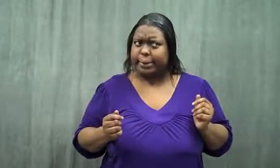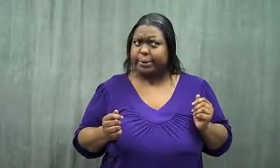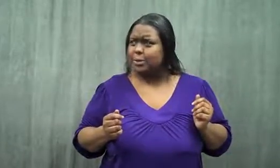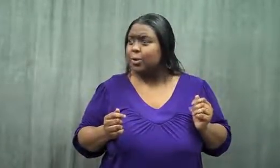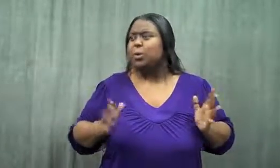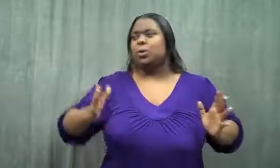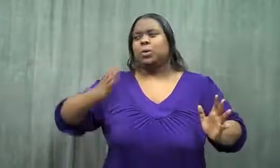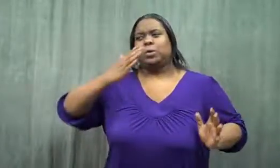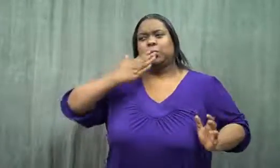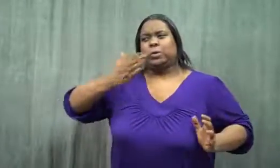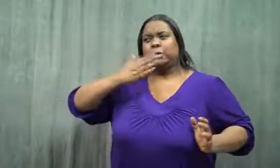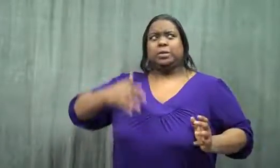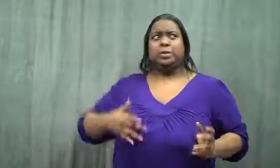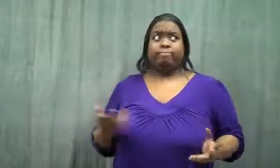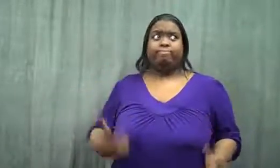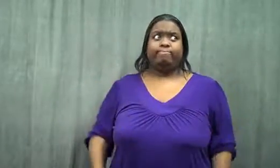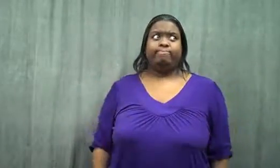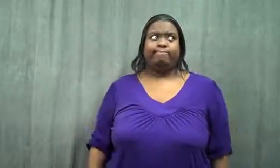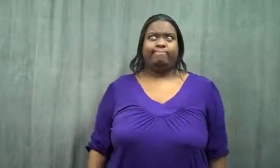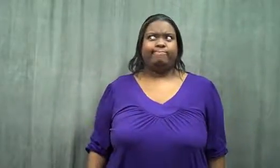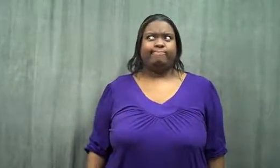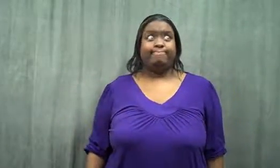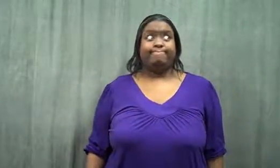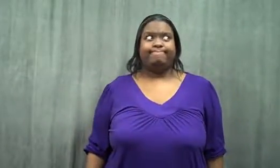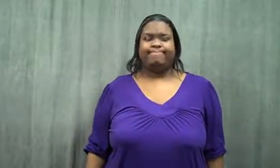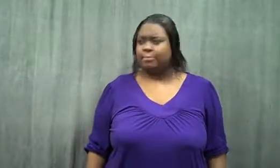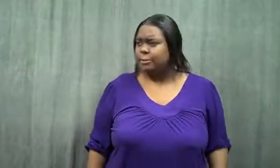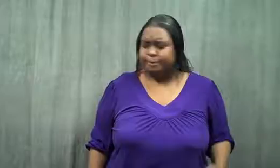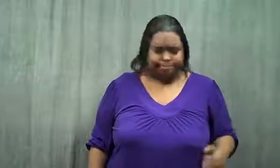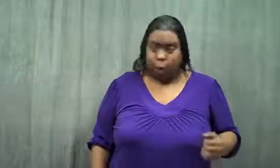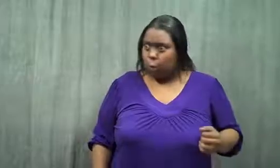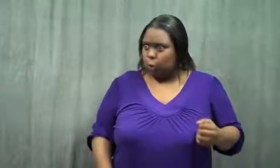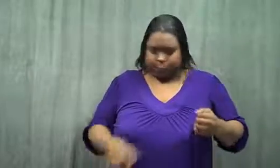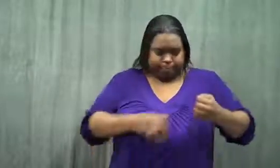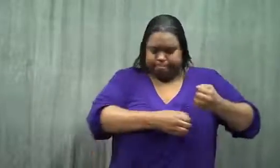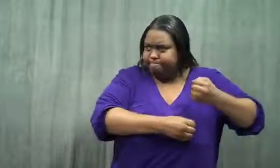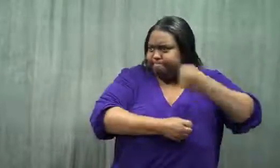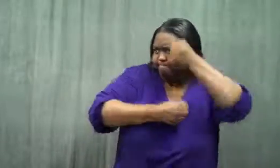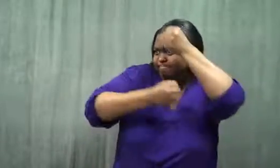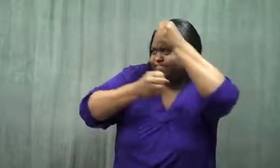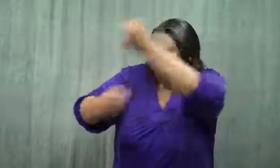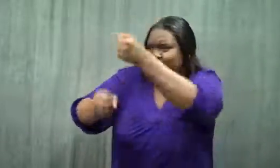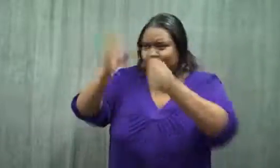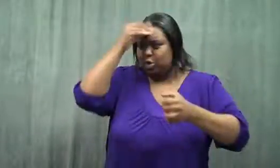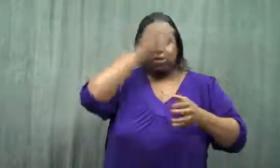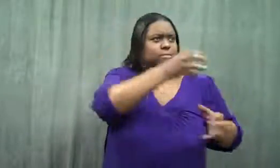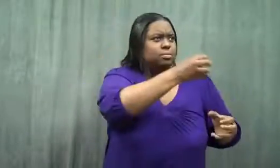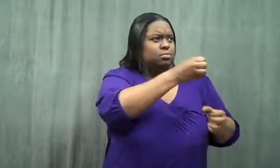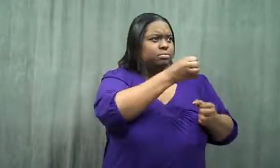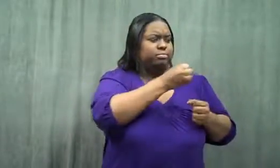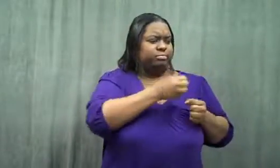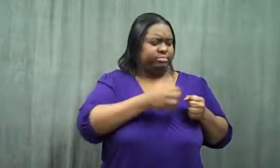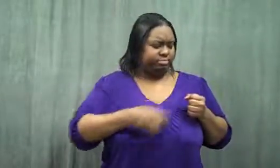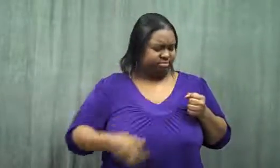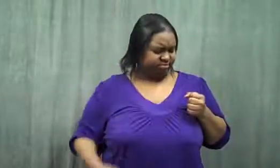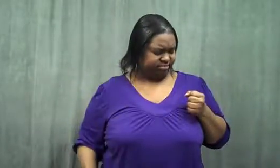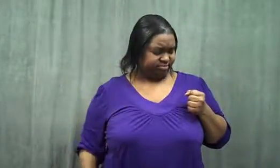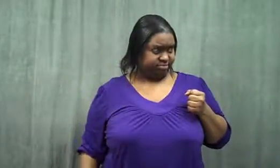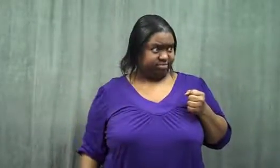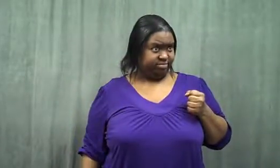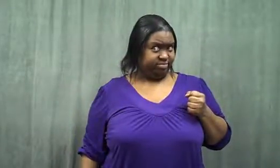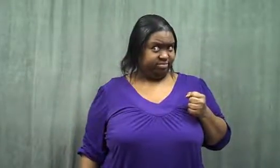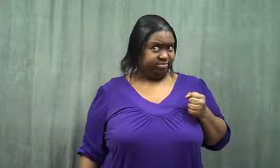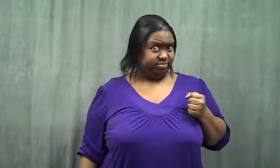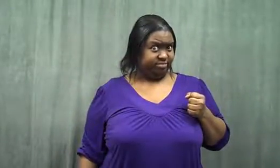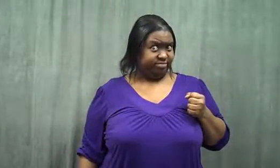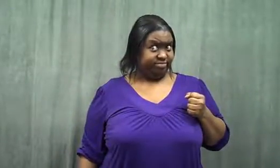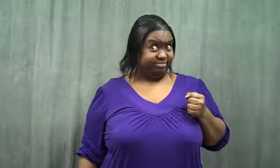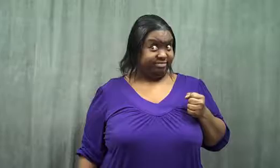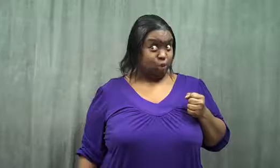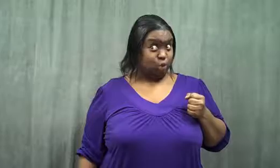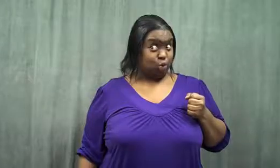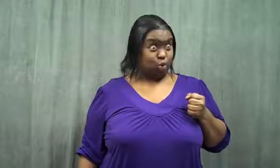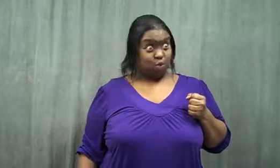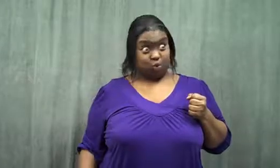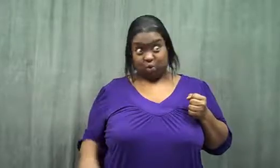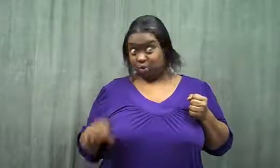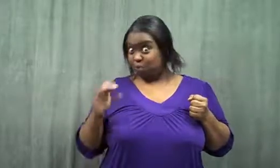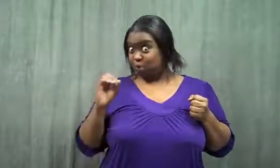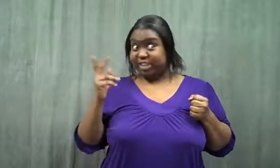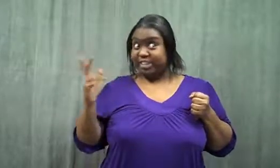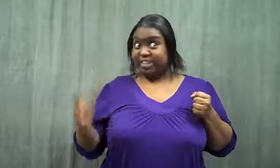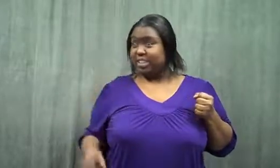He said, "Thanks!" and handed the boy his staff. He said, "Ok.."